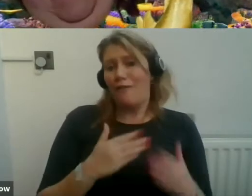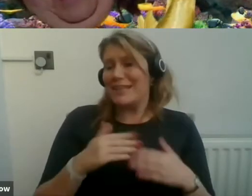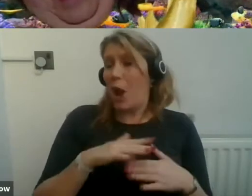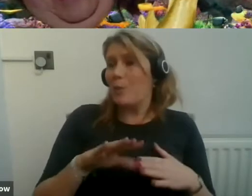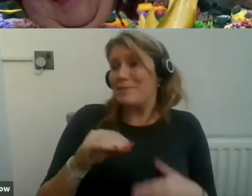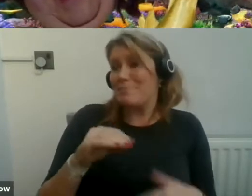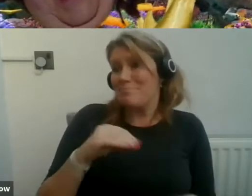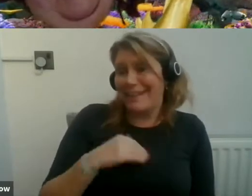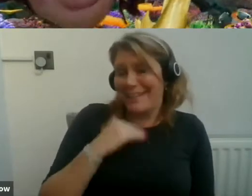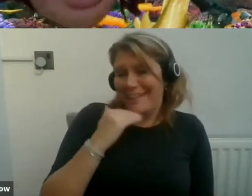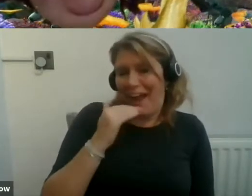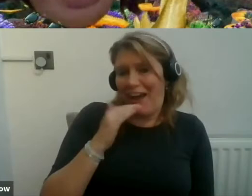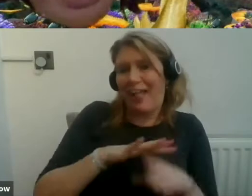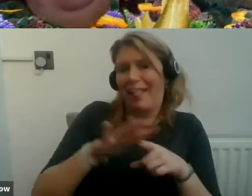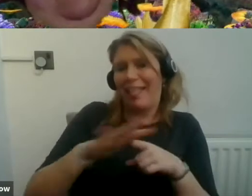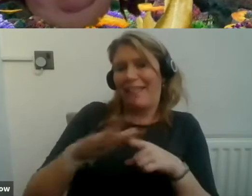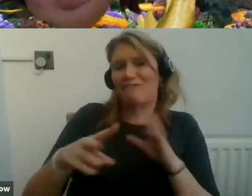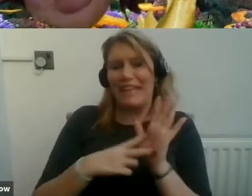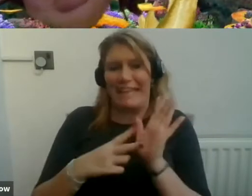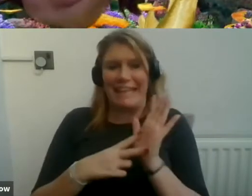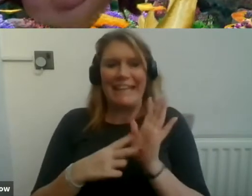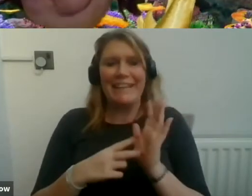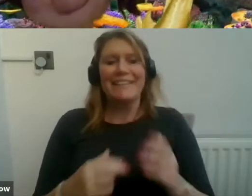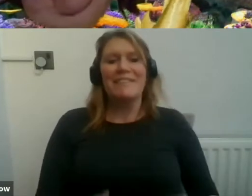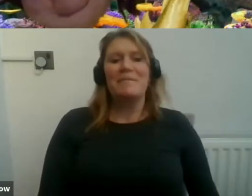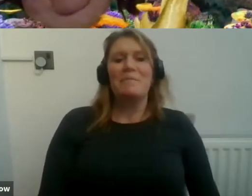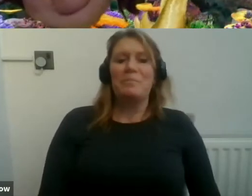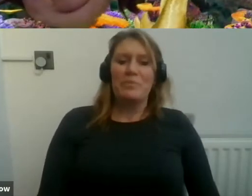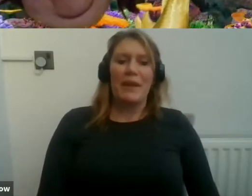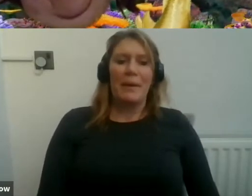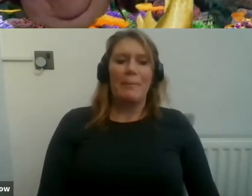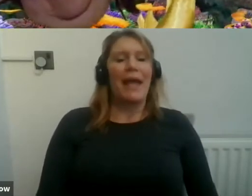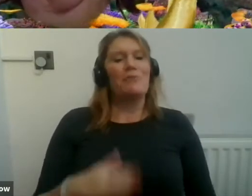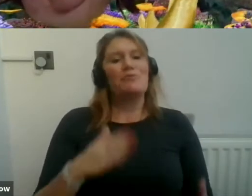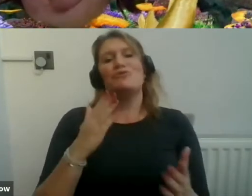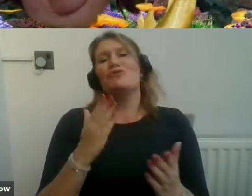DWP but it was a real privilege, a really